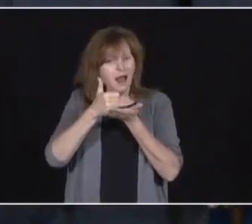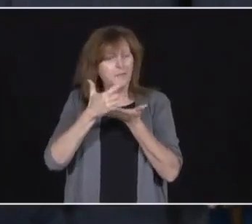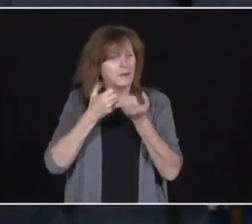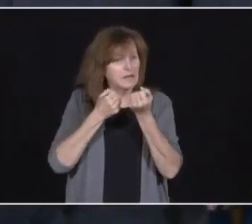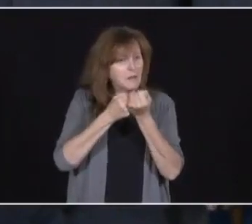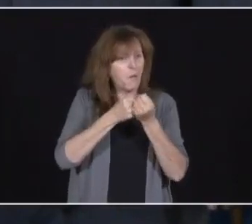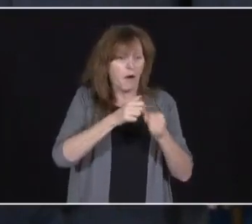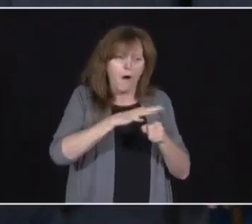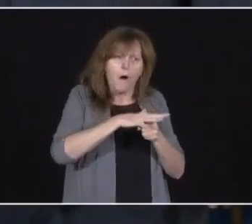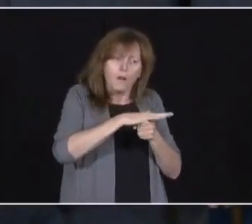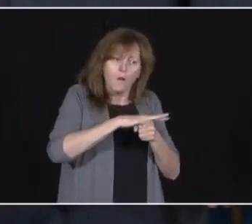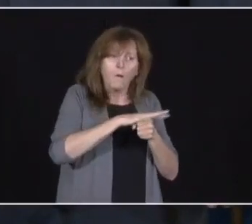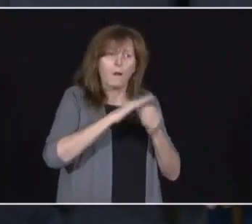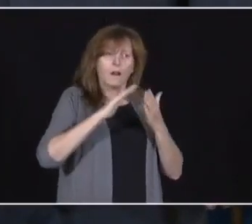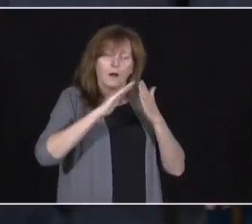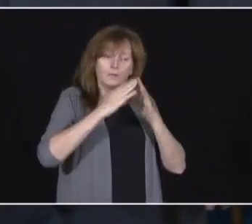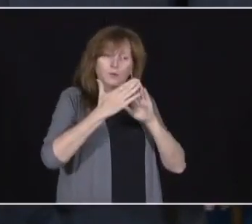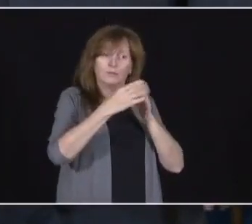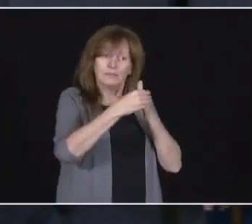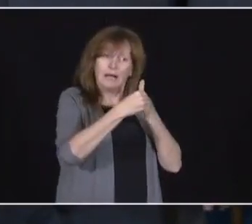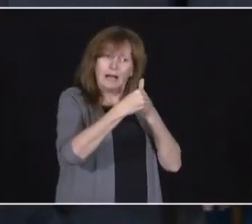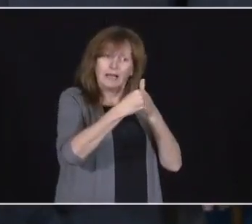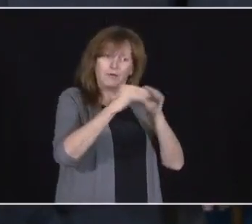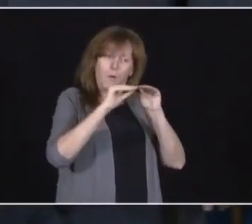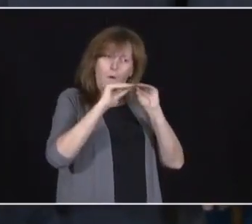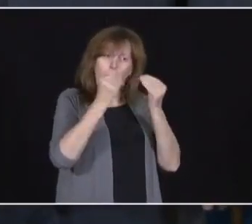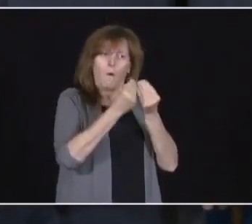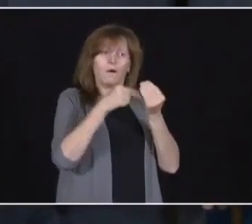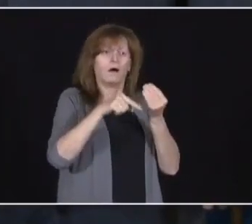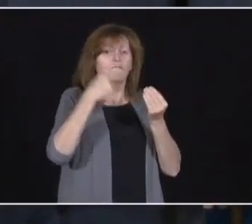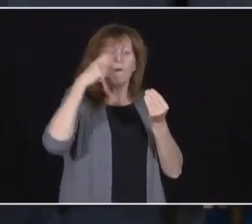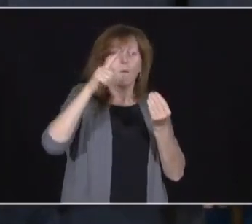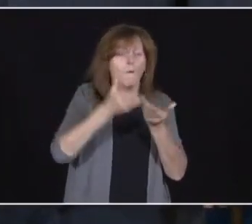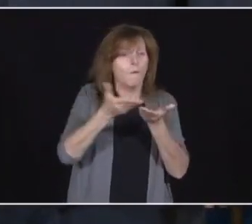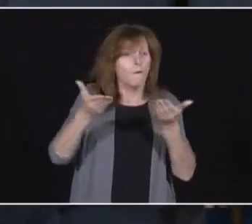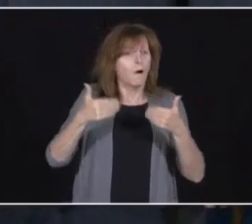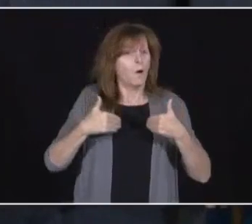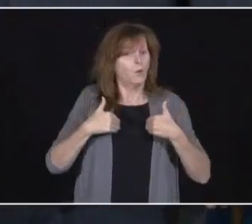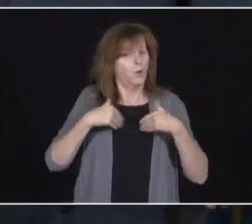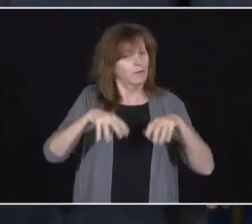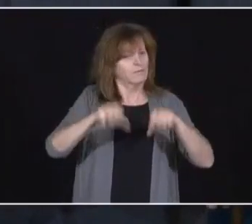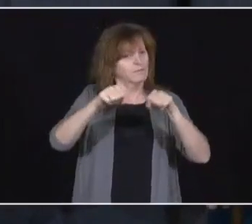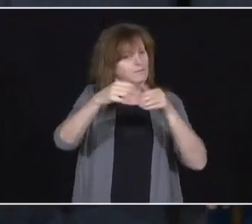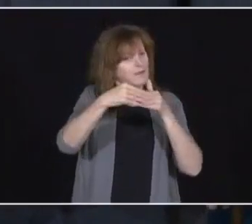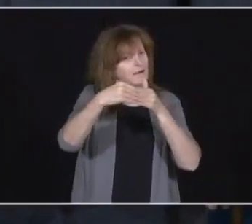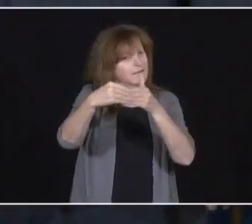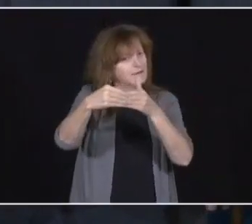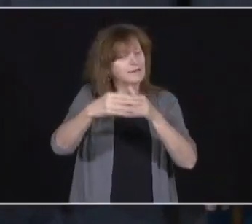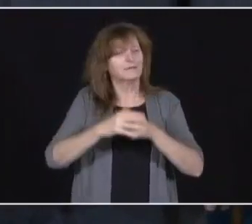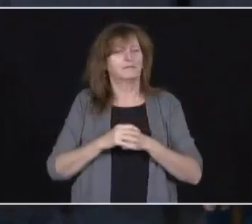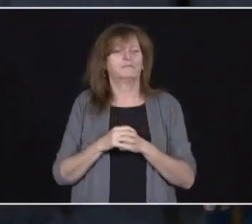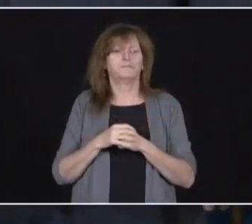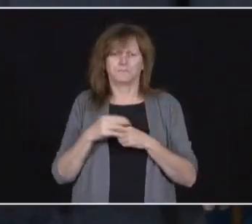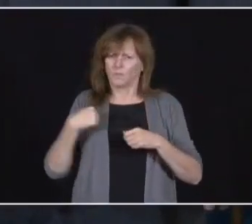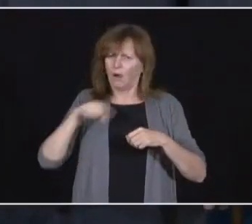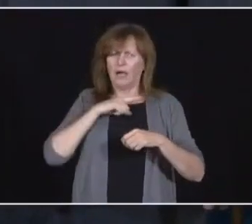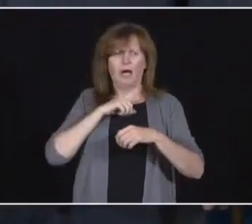I want to begin by offering my congratulations to all of the organizations chosen this year. This fund is just one way our government is